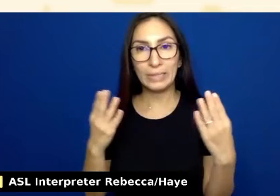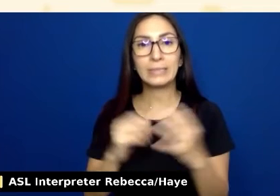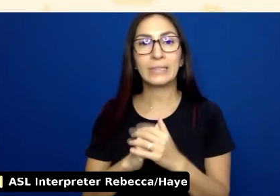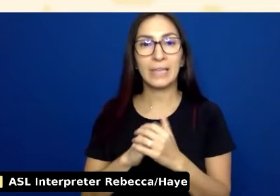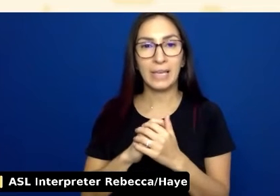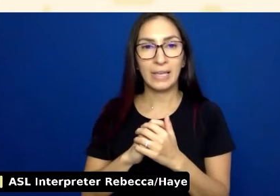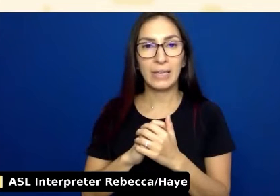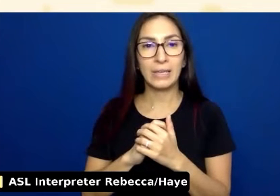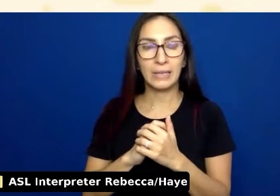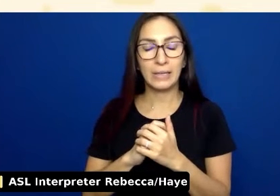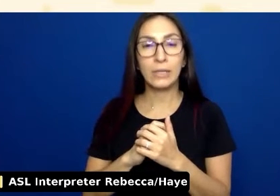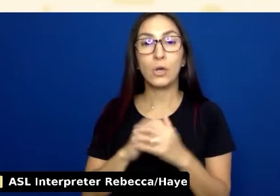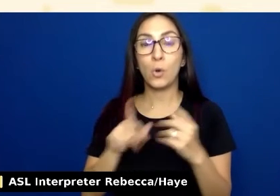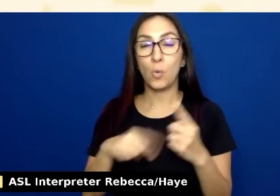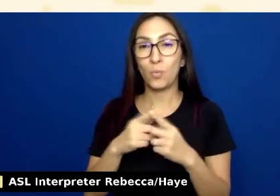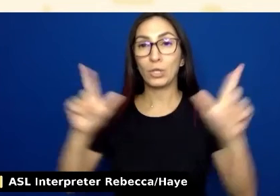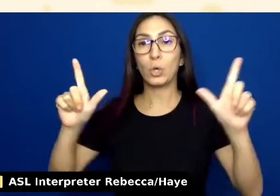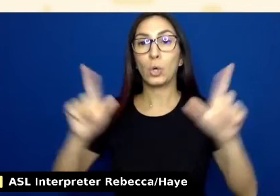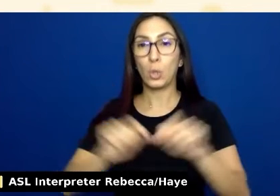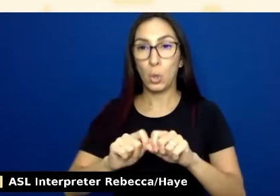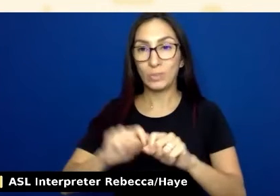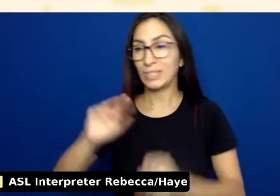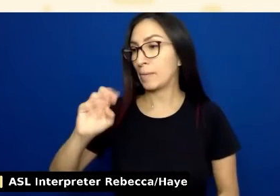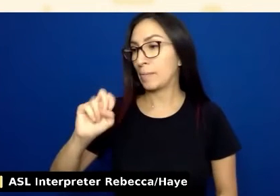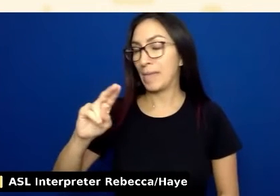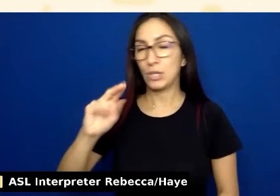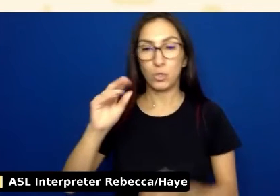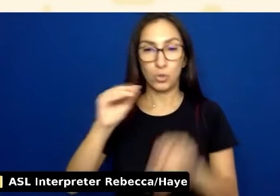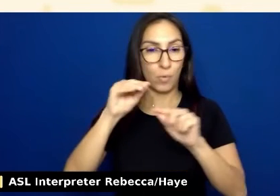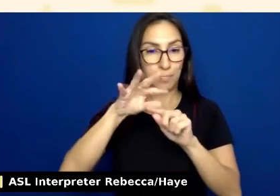When you are closing the menu, the focus needs to go back to the main menu.